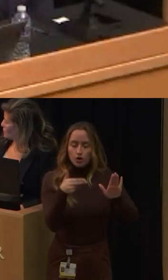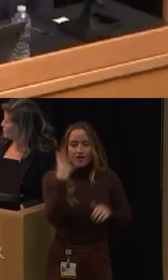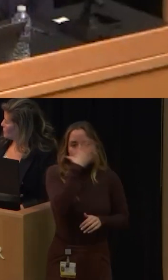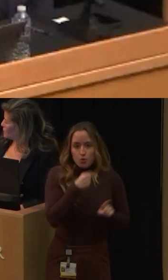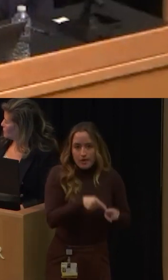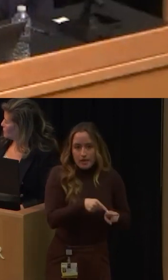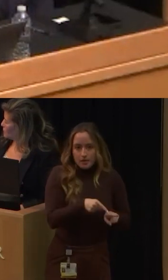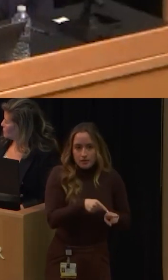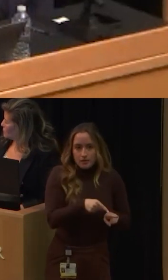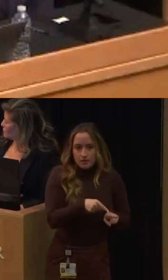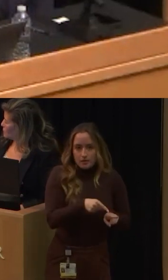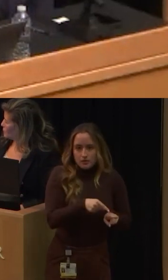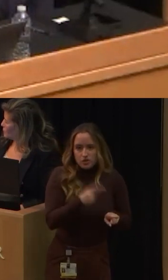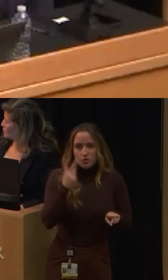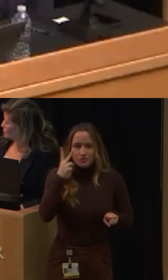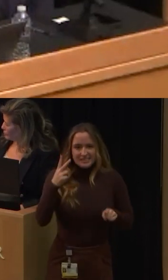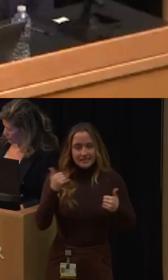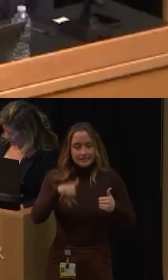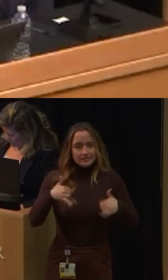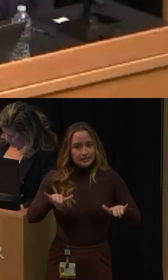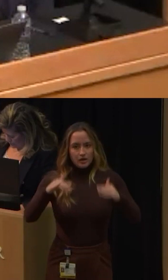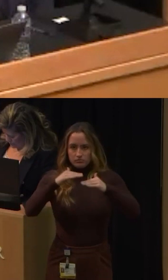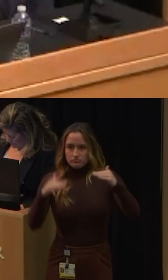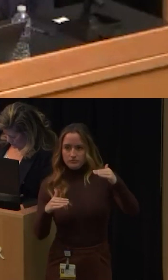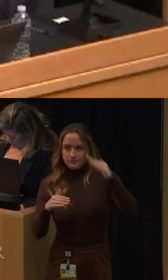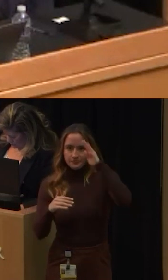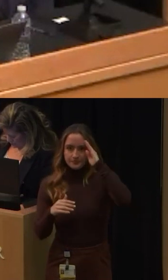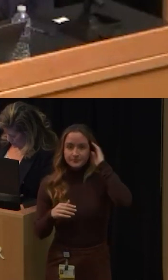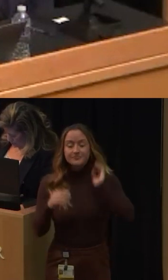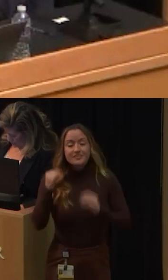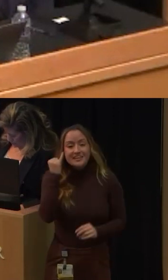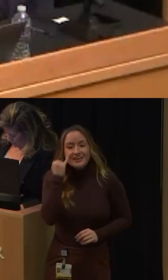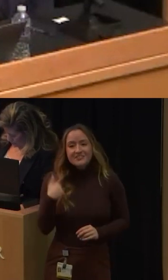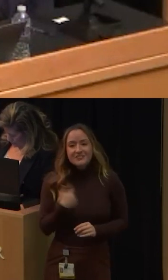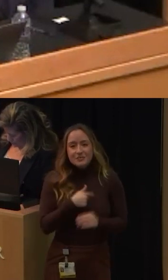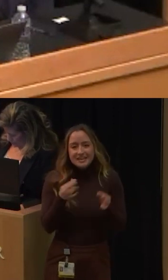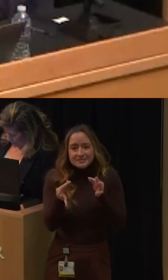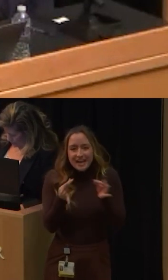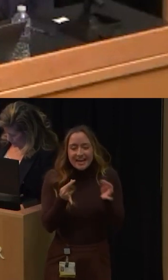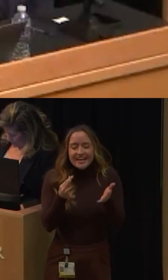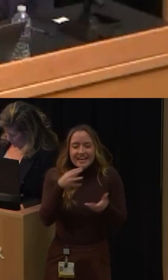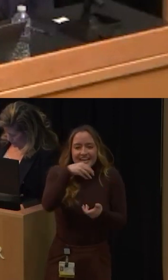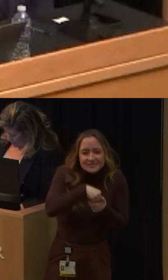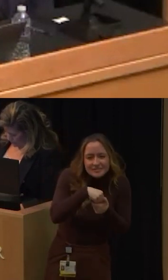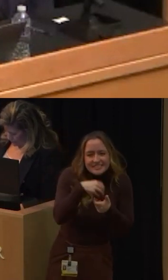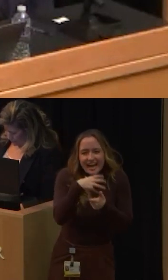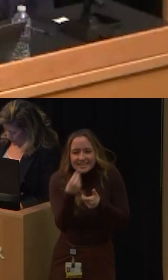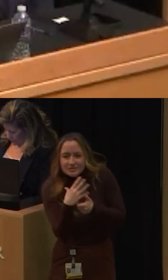until we get to the underlying implicit and explicit manifestations of that,